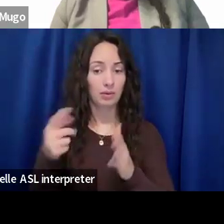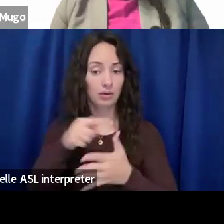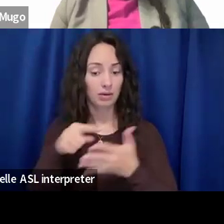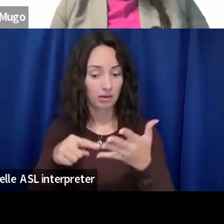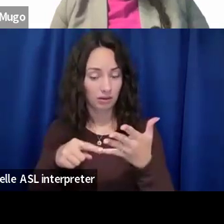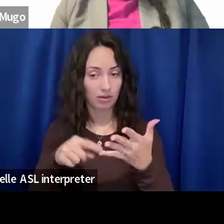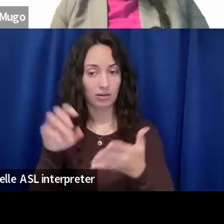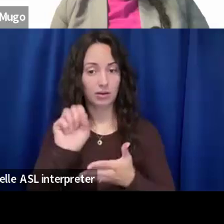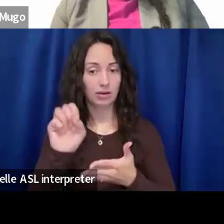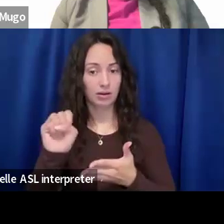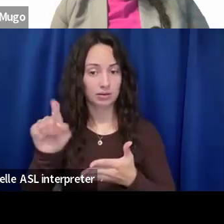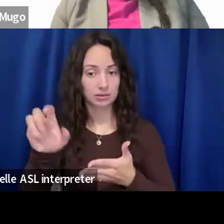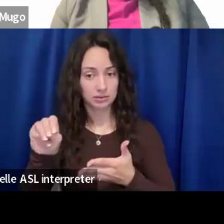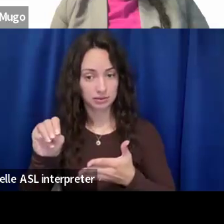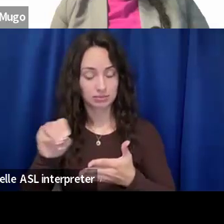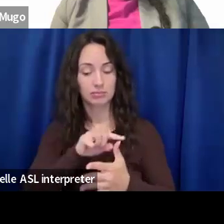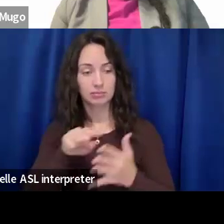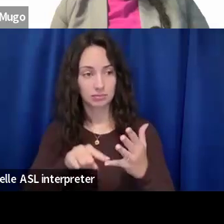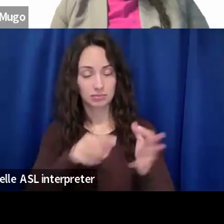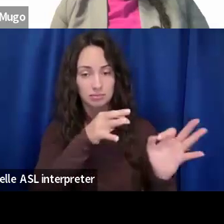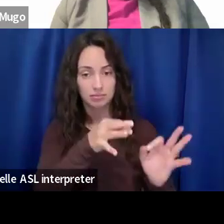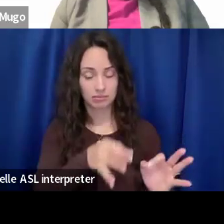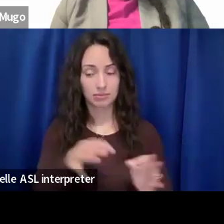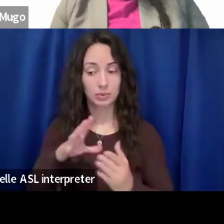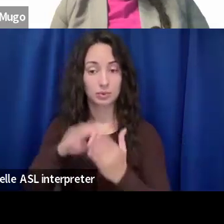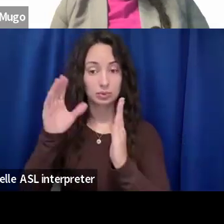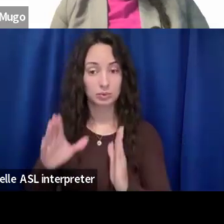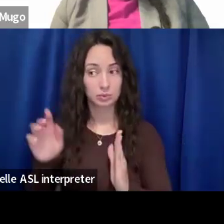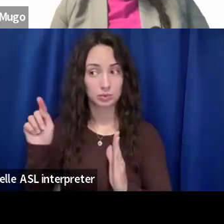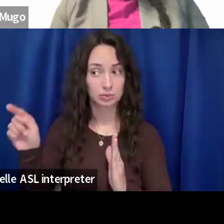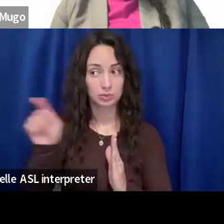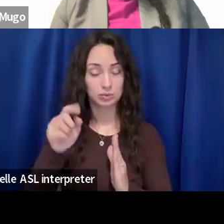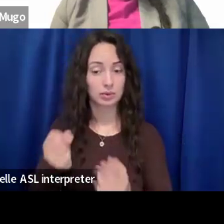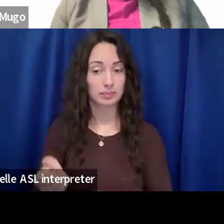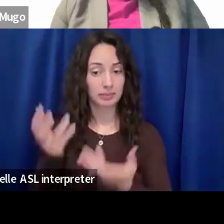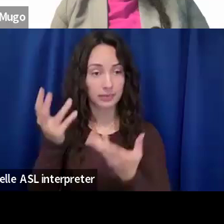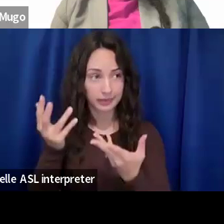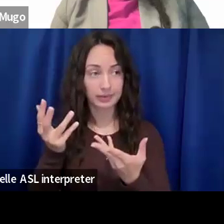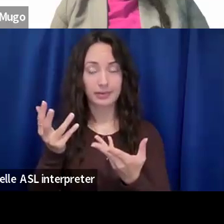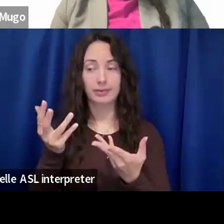these are the number of students we are looking at to recruit in that particular year.